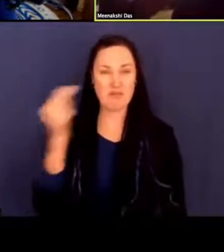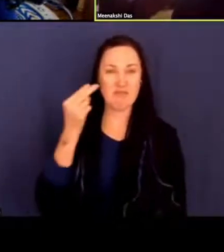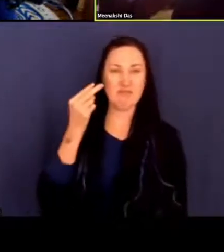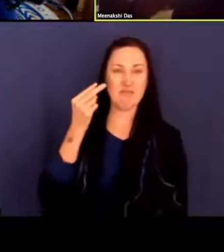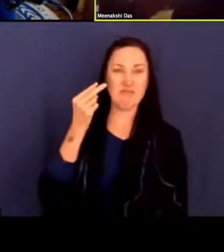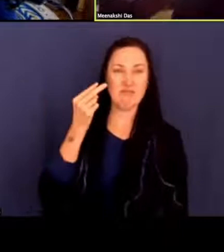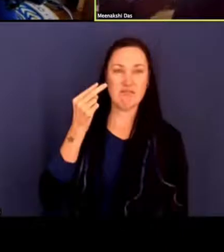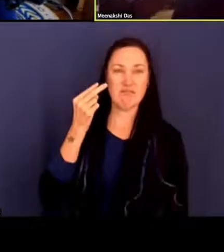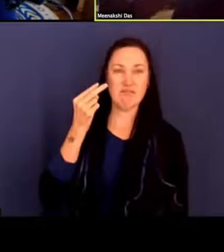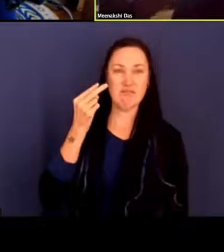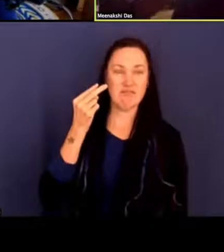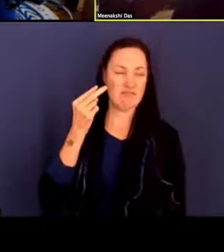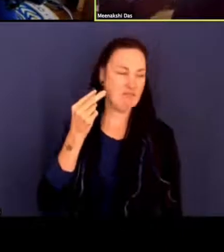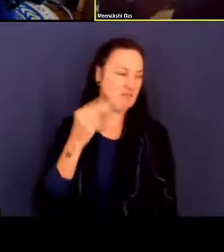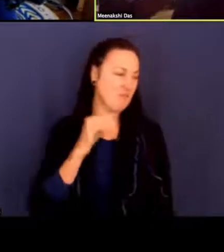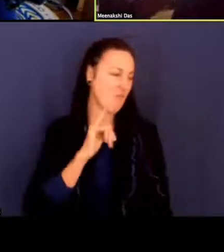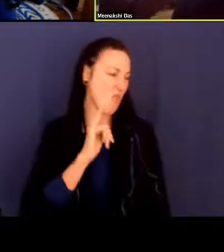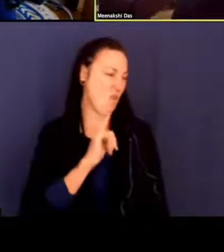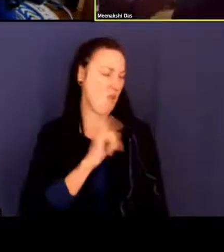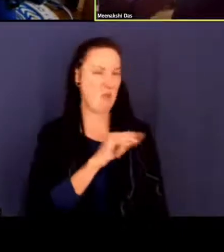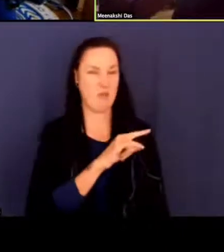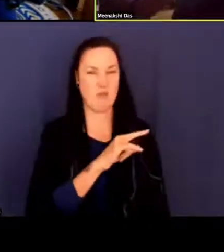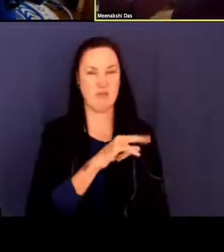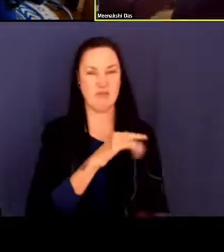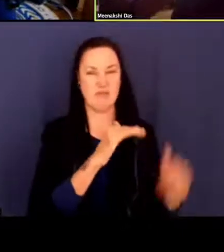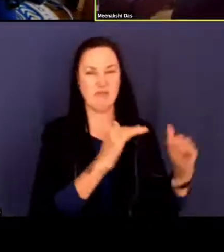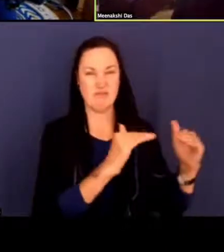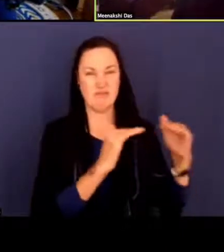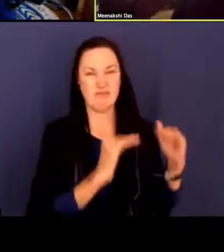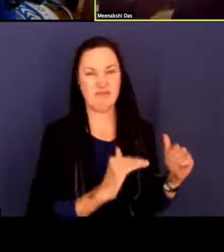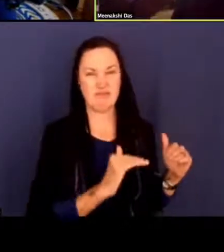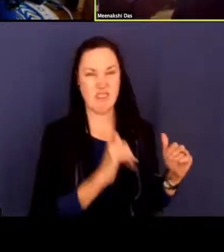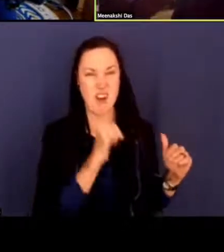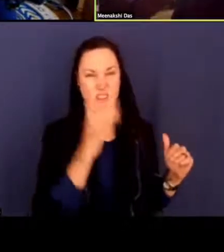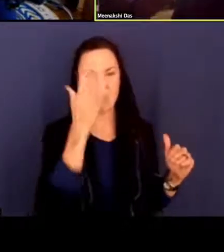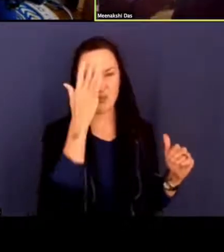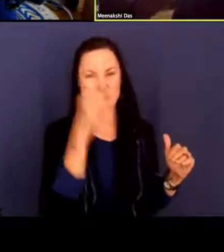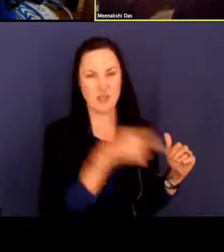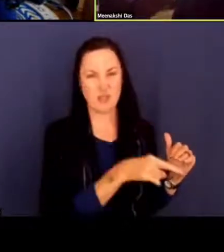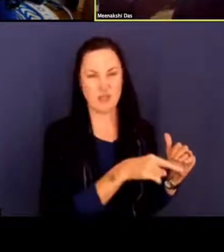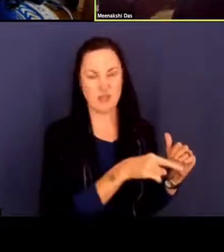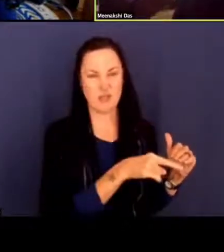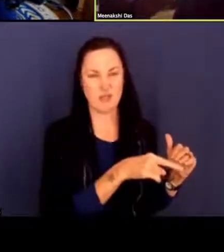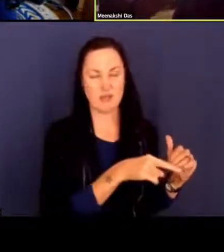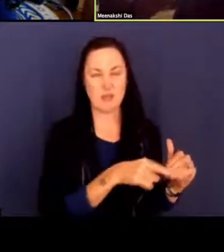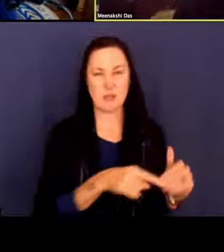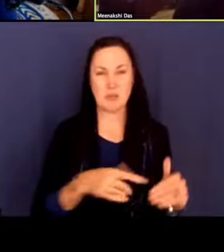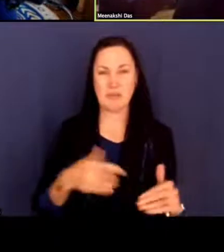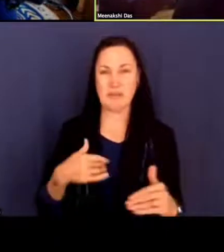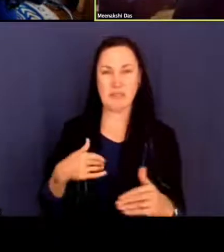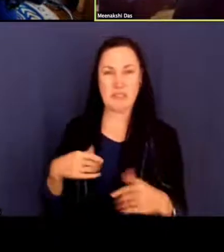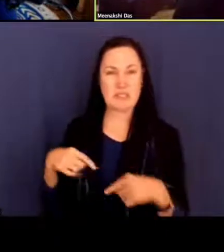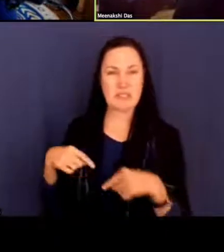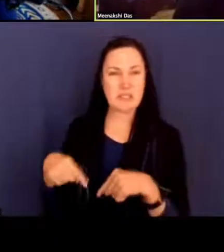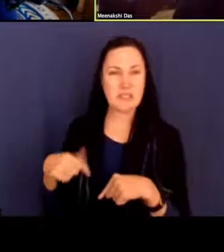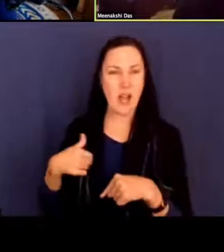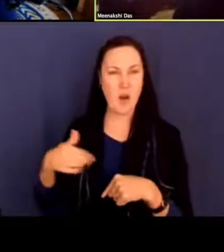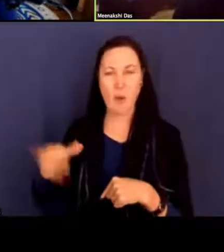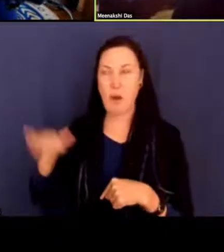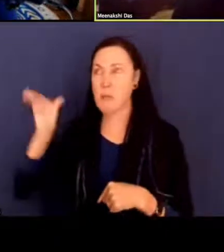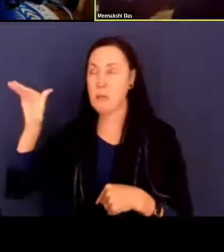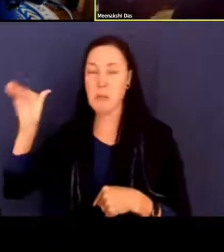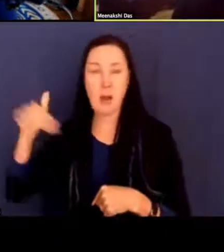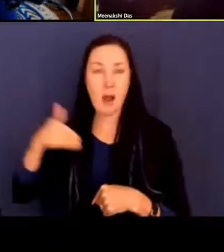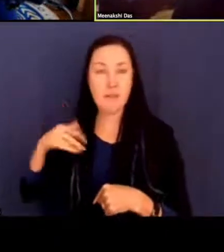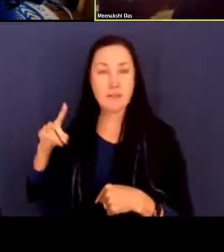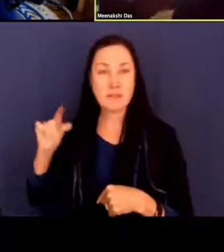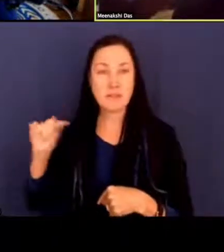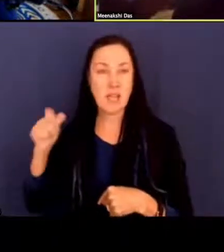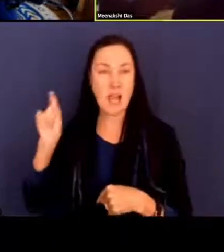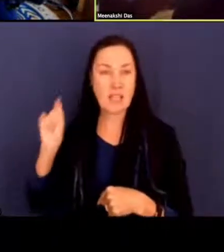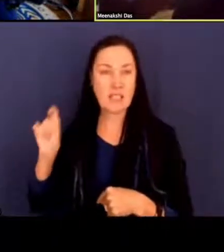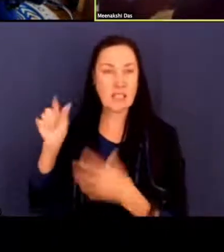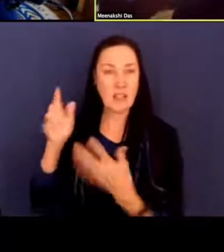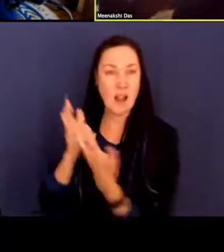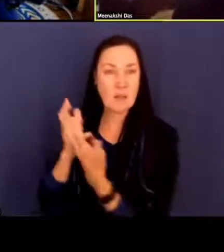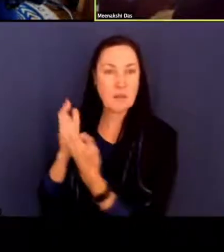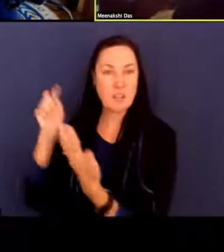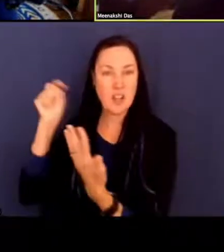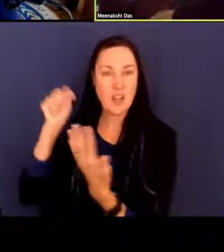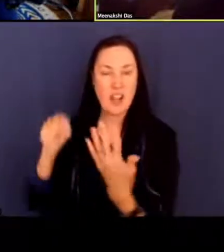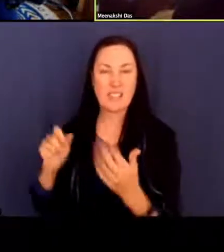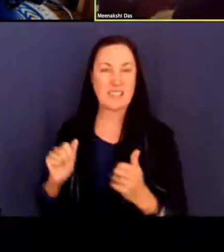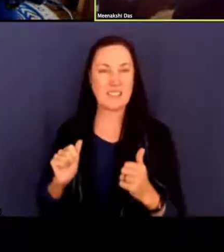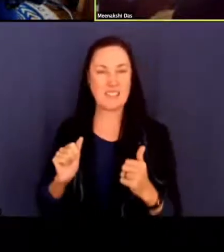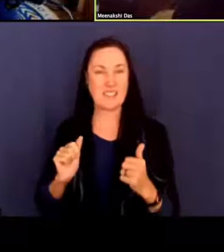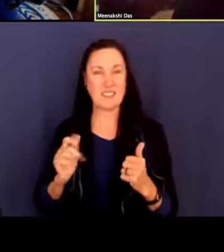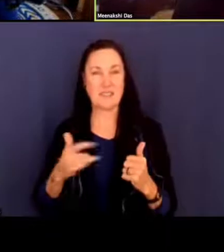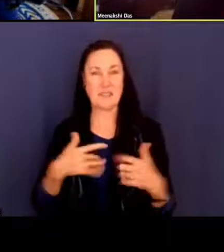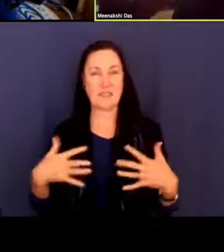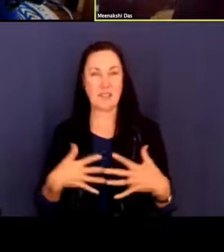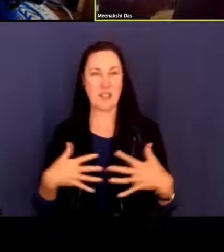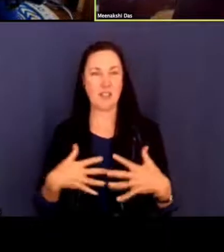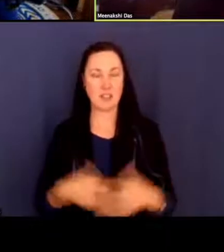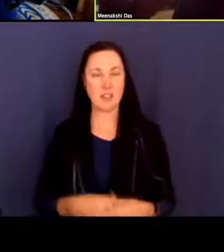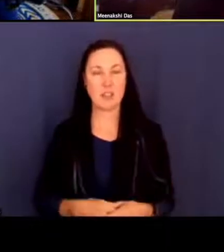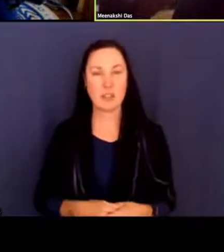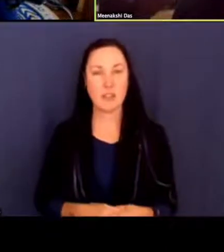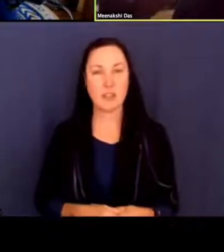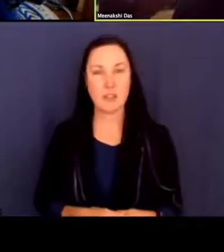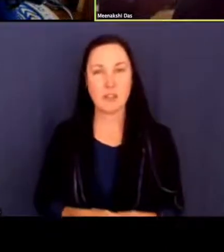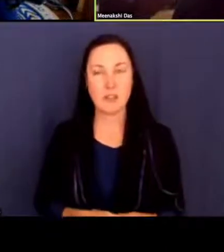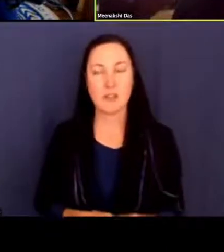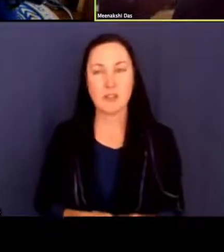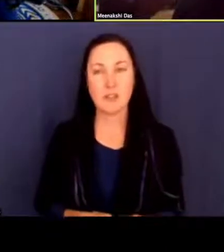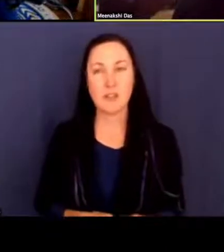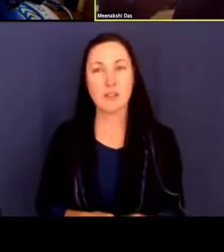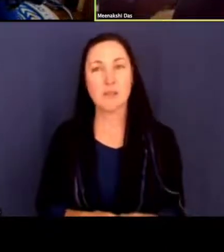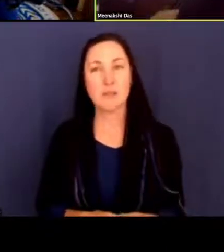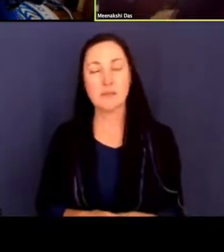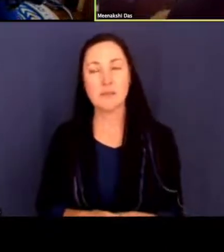I'm not smart enough. I think it was that for me and the reason I think those feelings